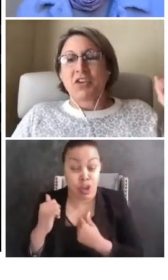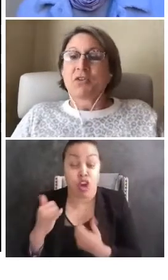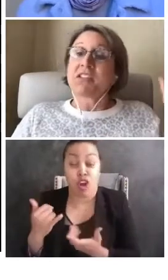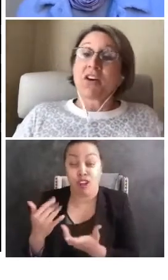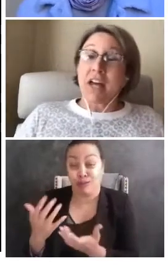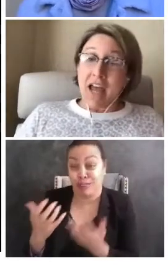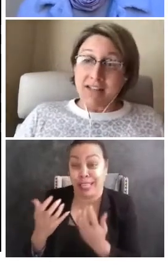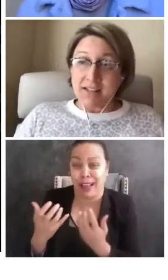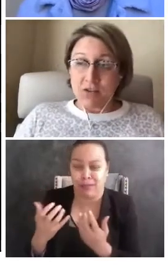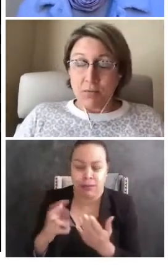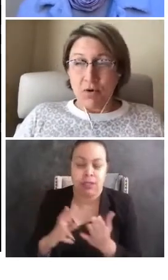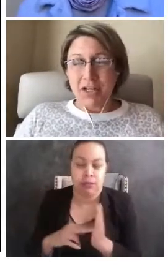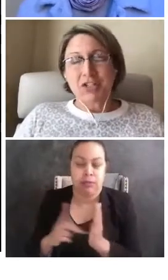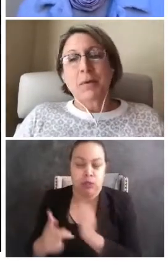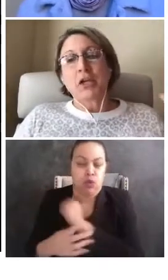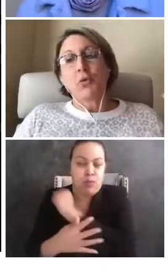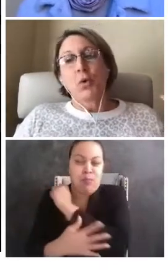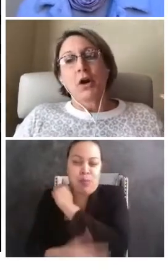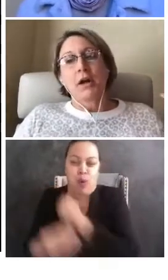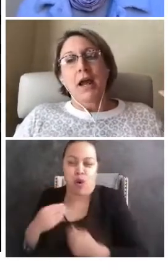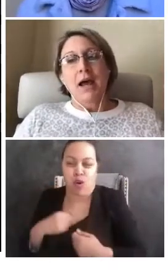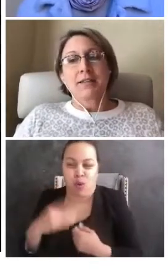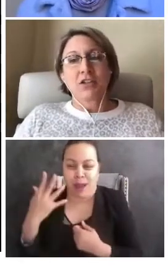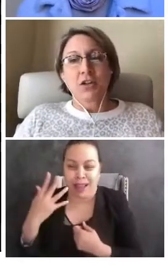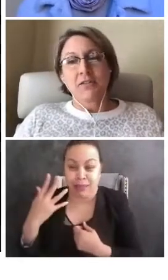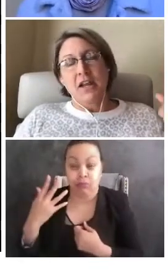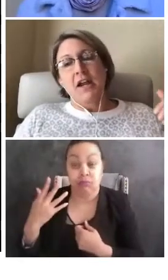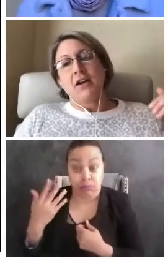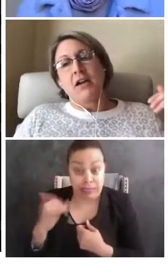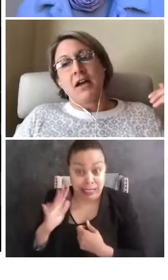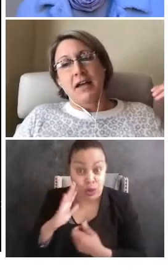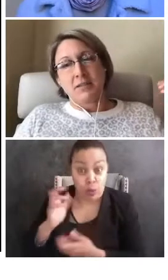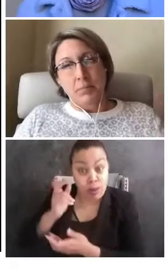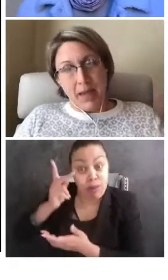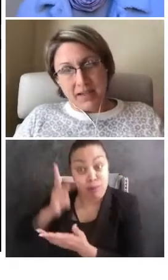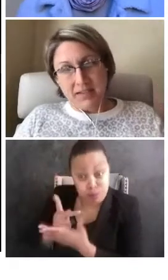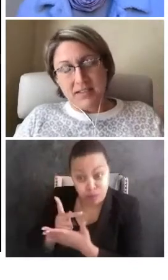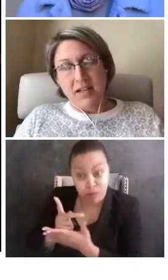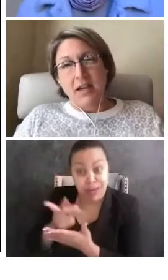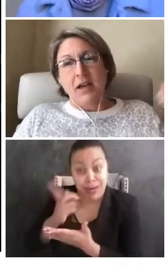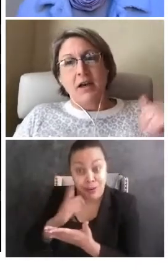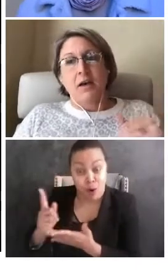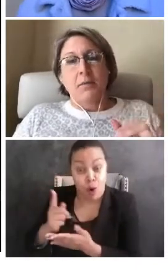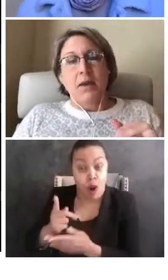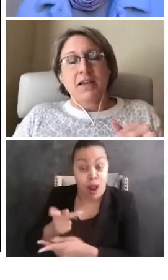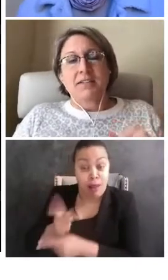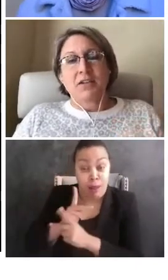You still had access to a mortgage but the area wasn't the best.